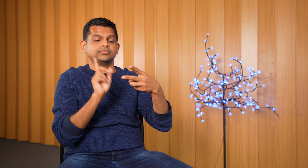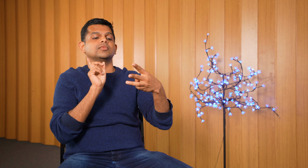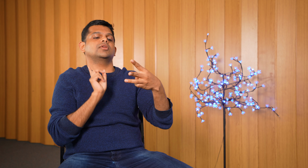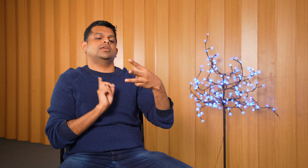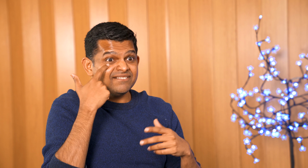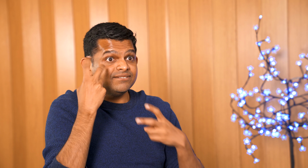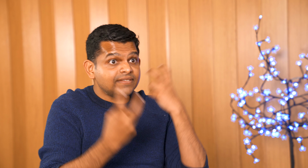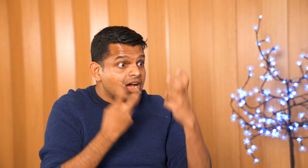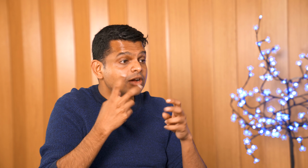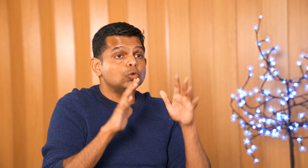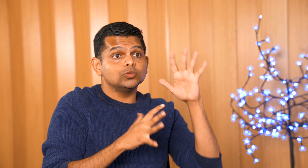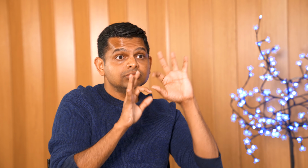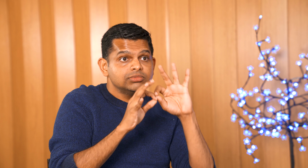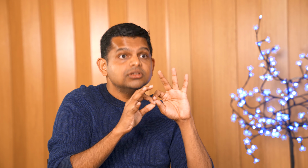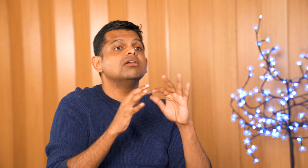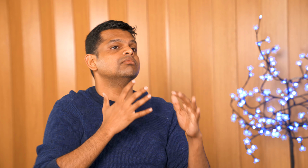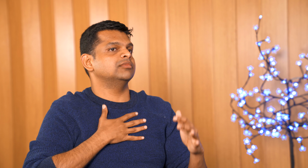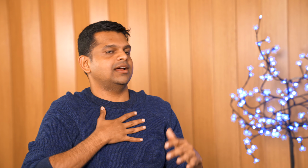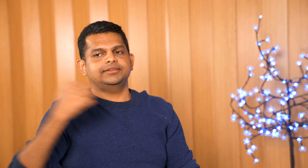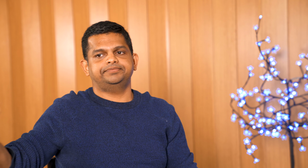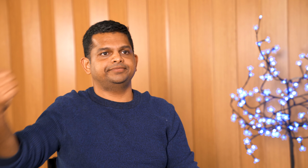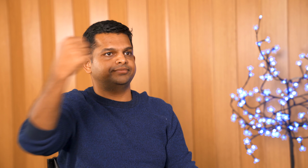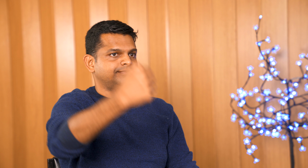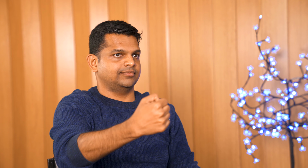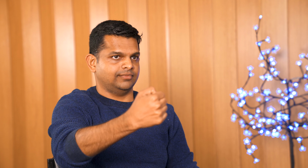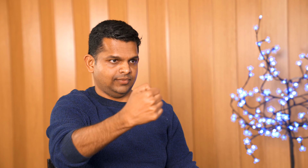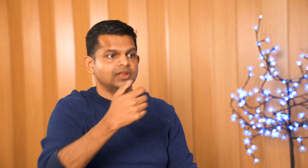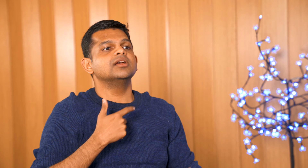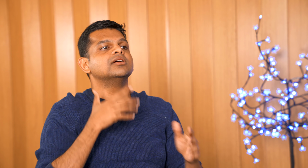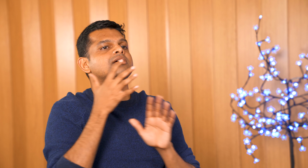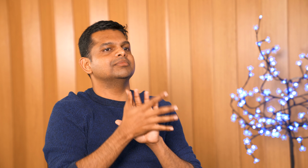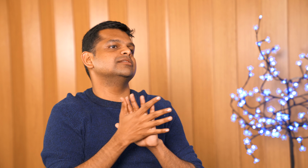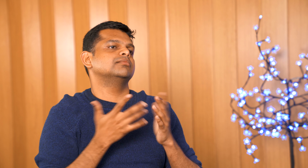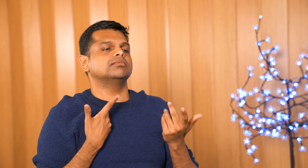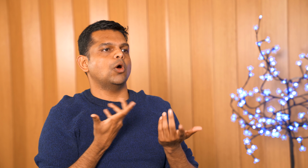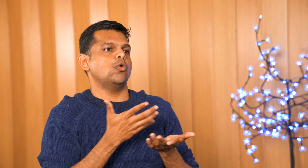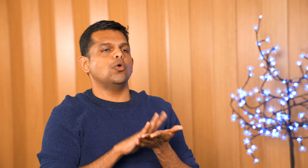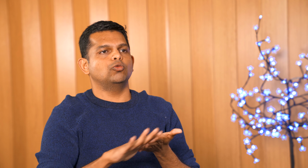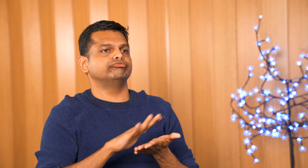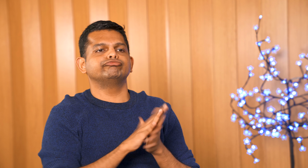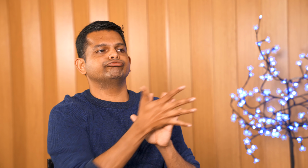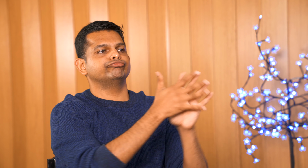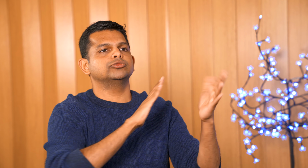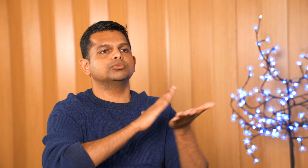with someone who's Deaf. And if you're lucky enough and an Auslan interpreter is available, I would prefer to have an Auslan interpreter